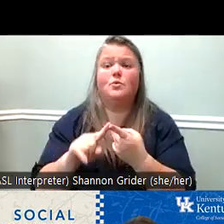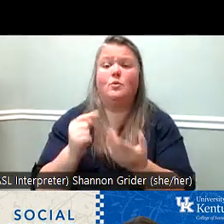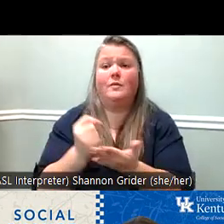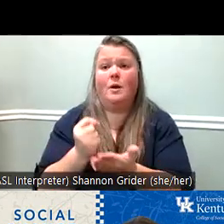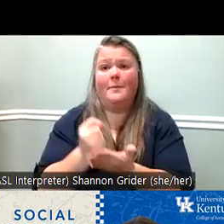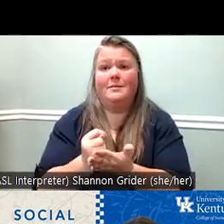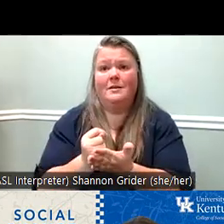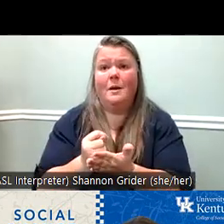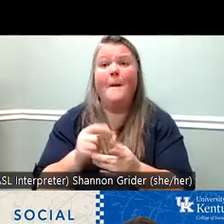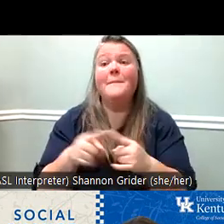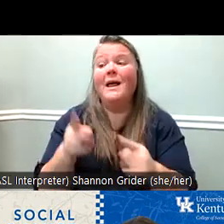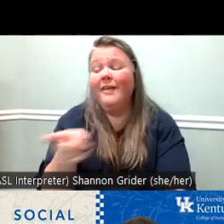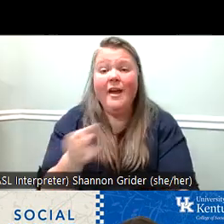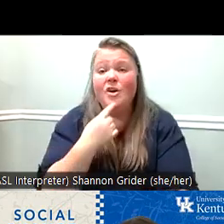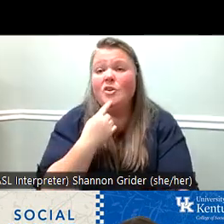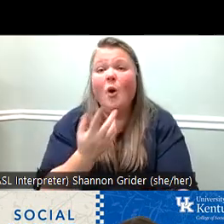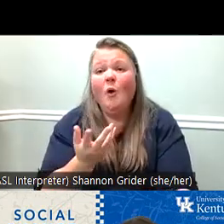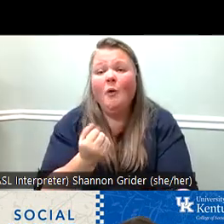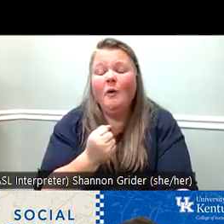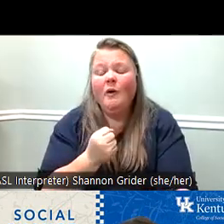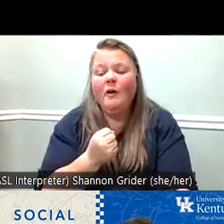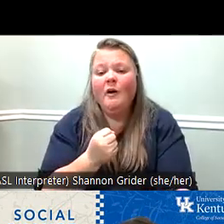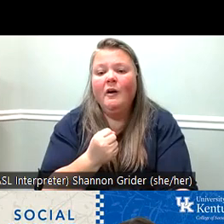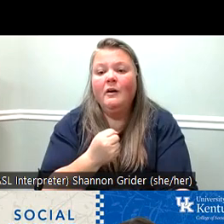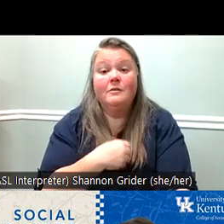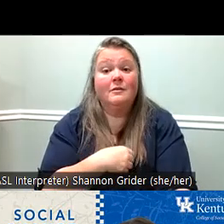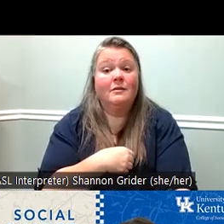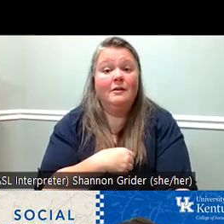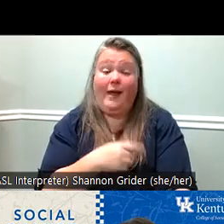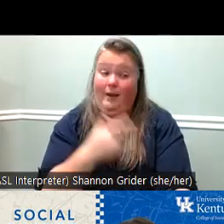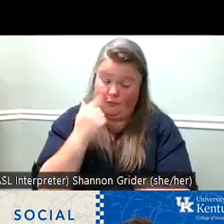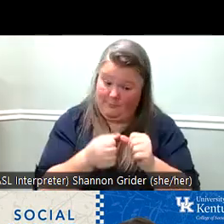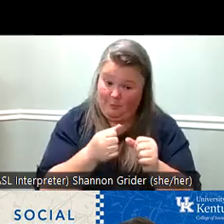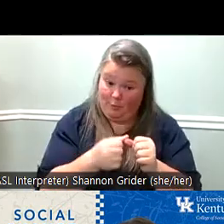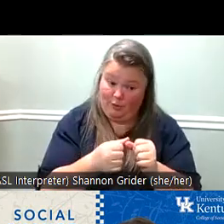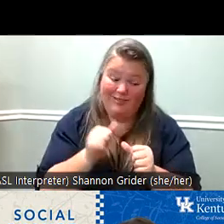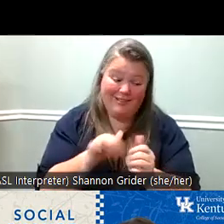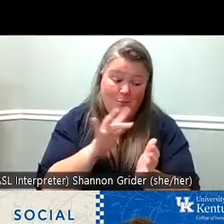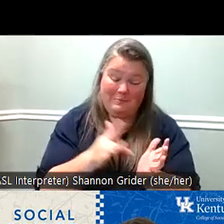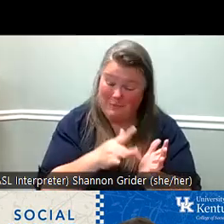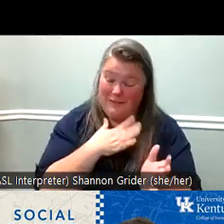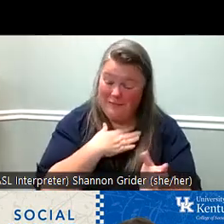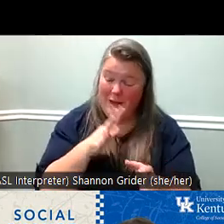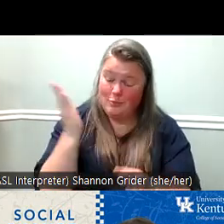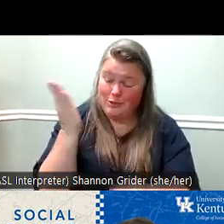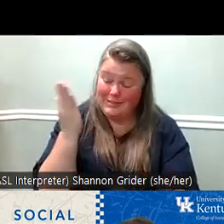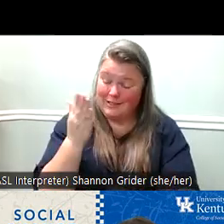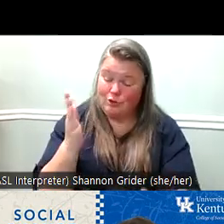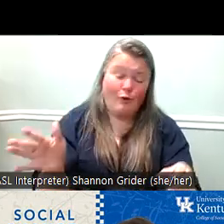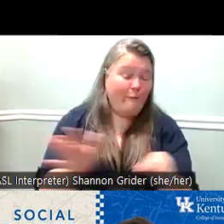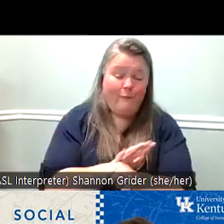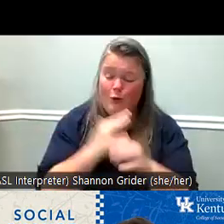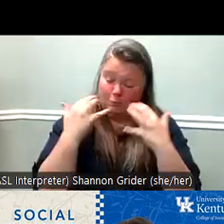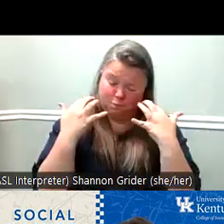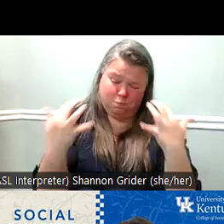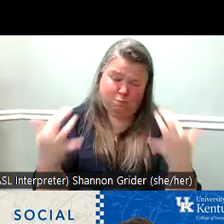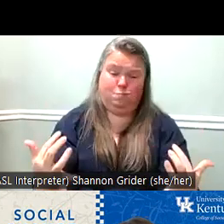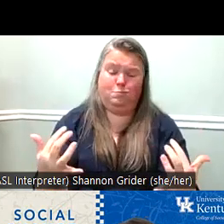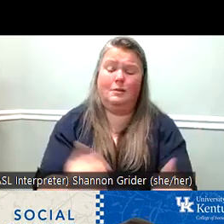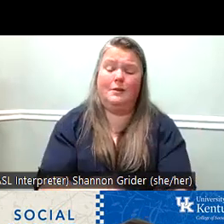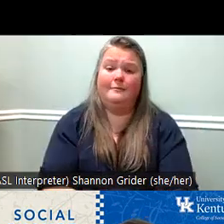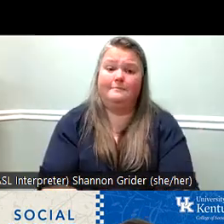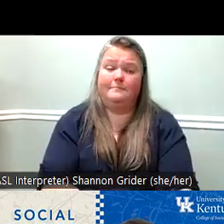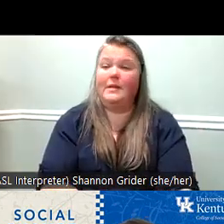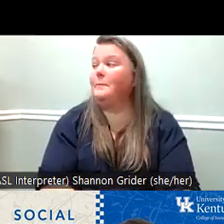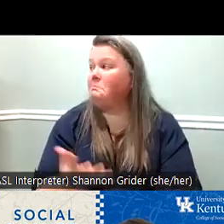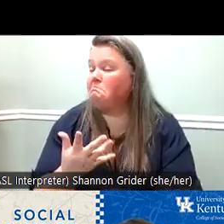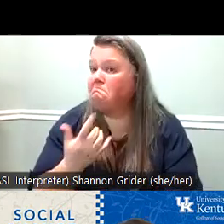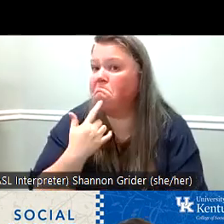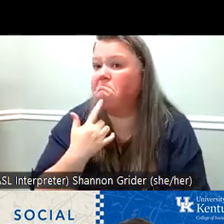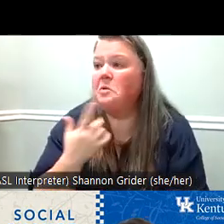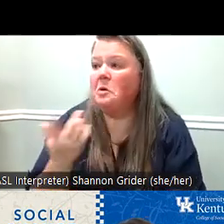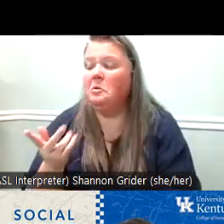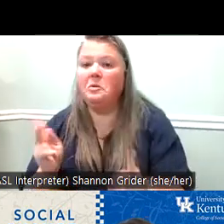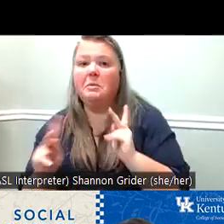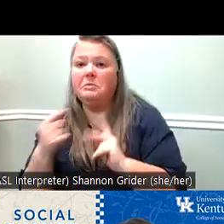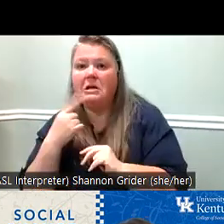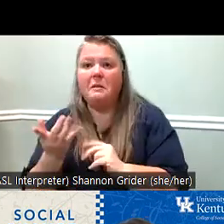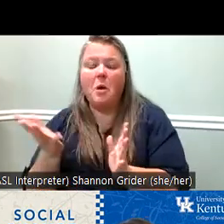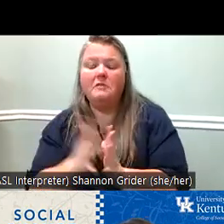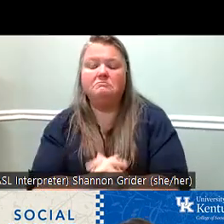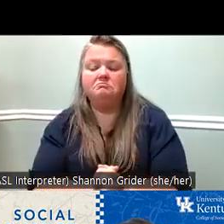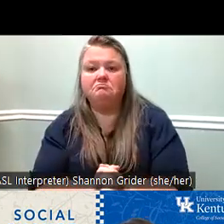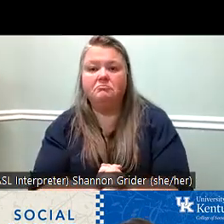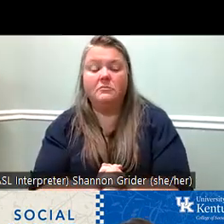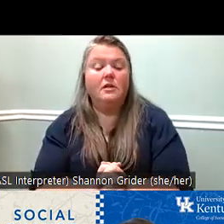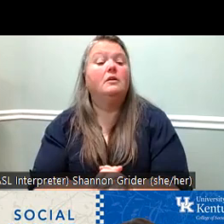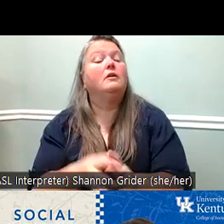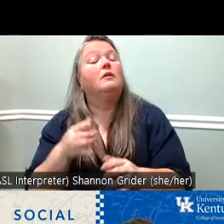WE DO SEND OUR PATIENT, WHEN WE RECOGNIZE THAT OUR PATIENTS ARE HAVING PROBLEMS WITH MENTAL HEALTH AND THEY NEED ADDITIONAL HELP, WE SEND THEM TO BEHAVIORAL HEALTHCARE